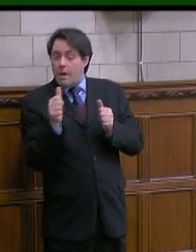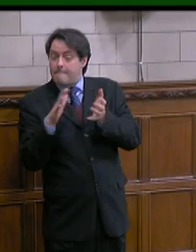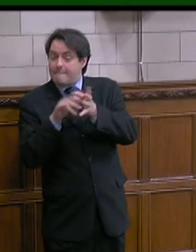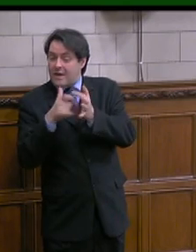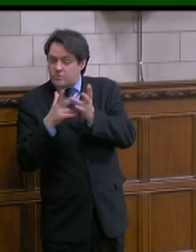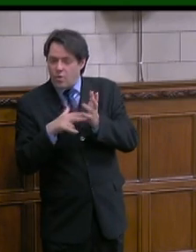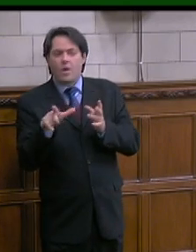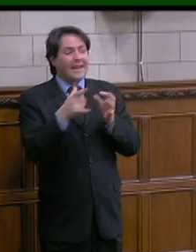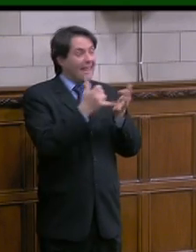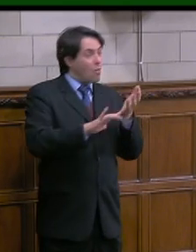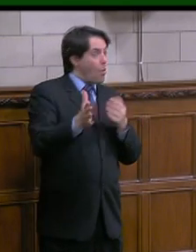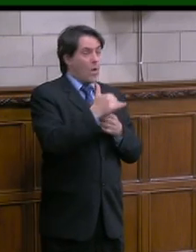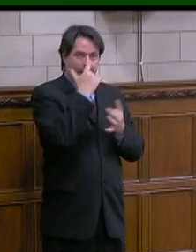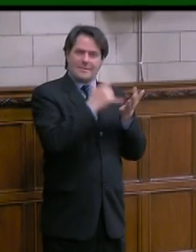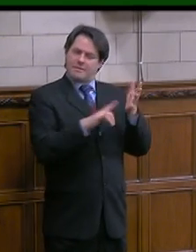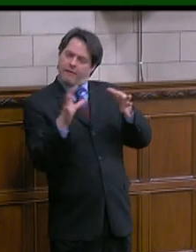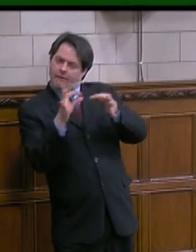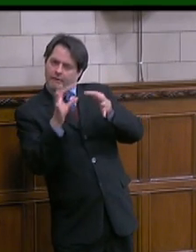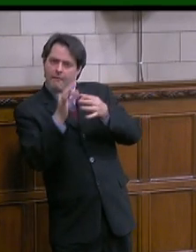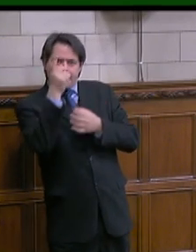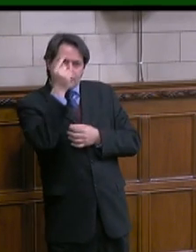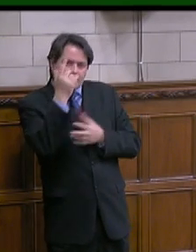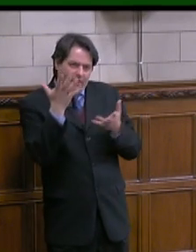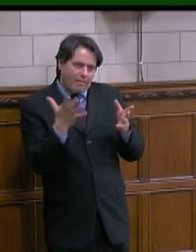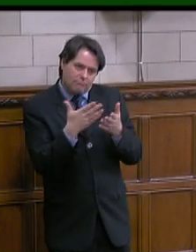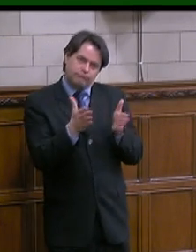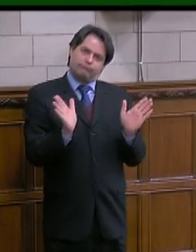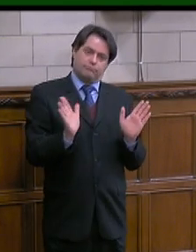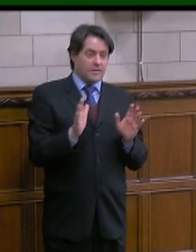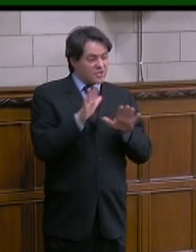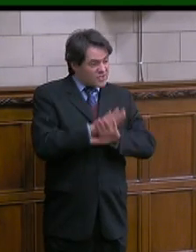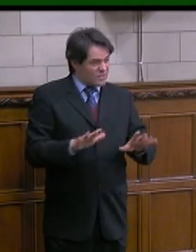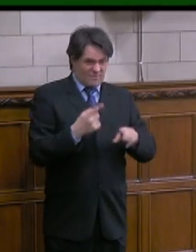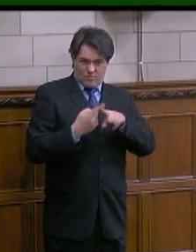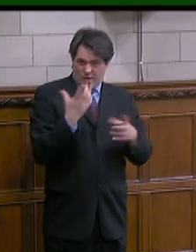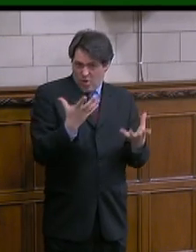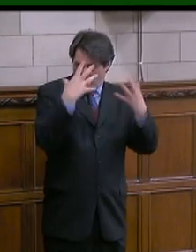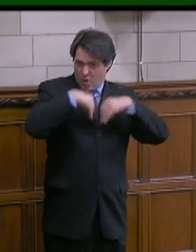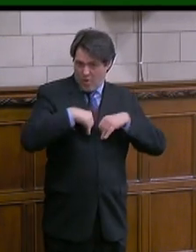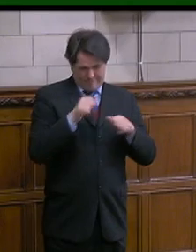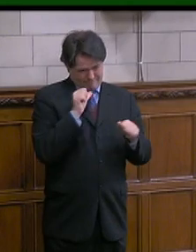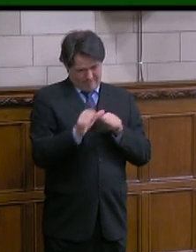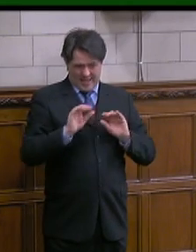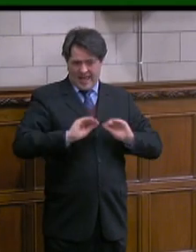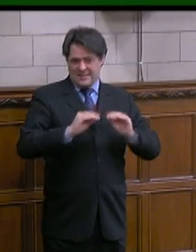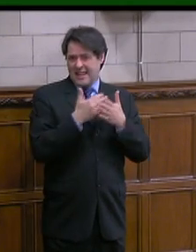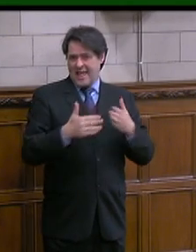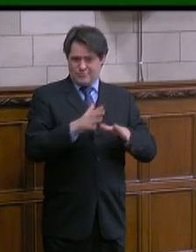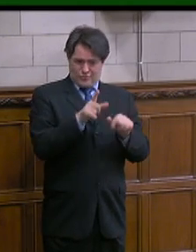to be part of that wider learning community. Children are quick learners, so that is the time to learn a new language.